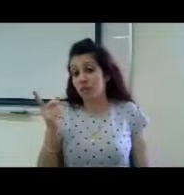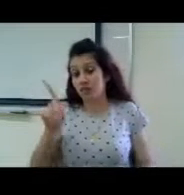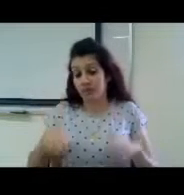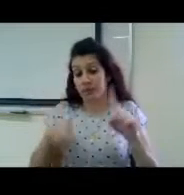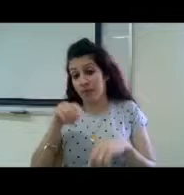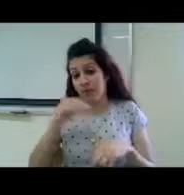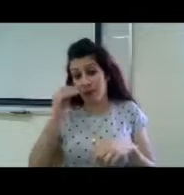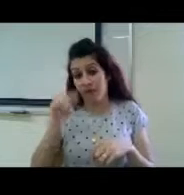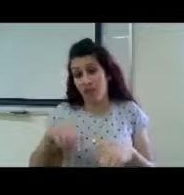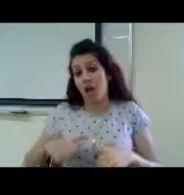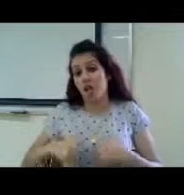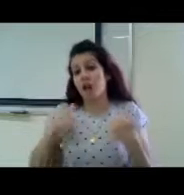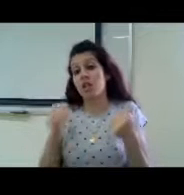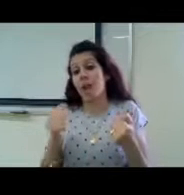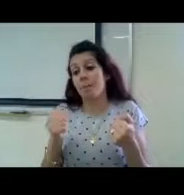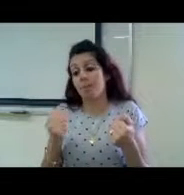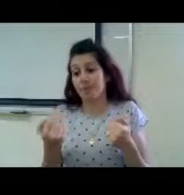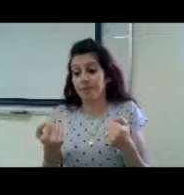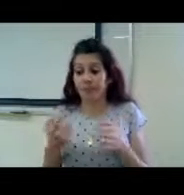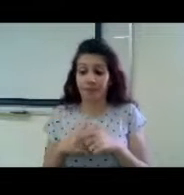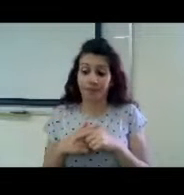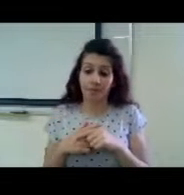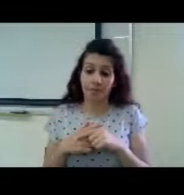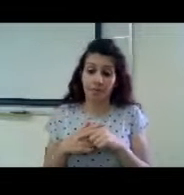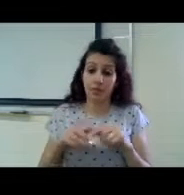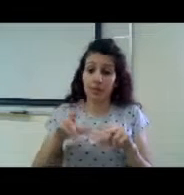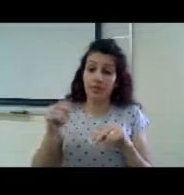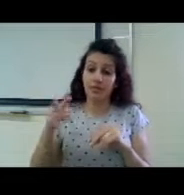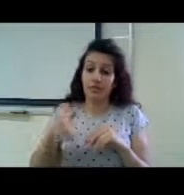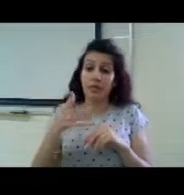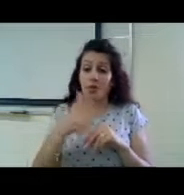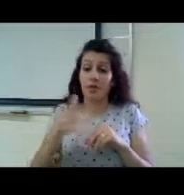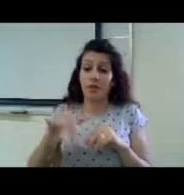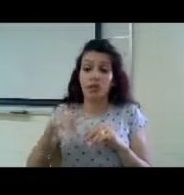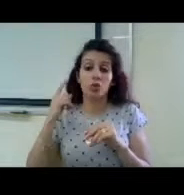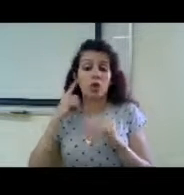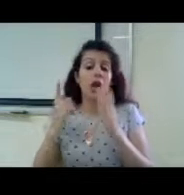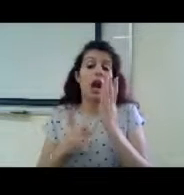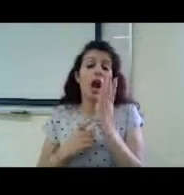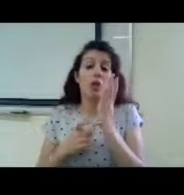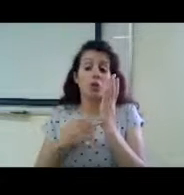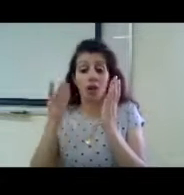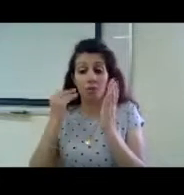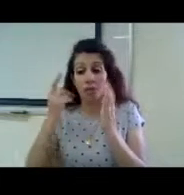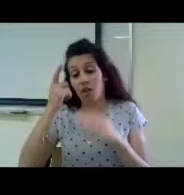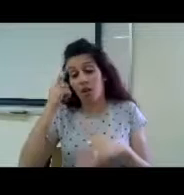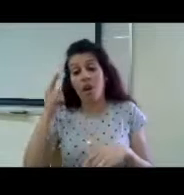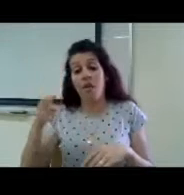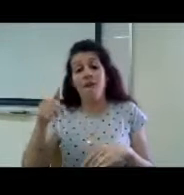from that and there is one particular chapter related to Cove in nineteen so